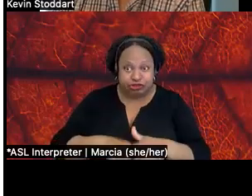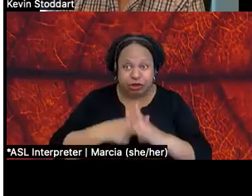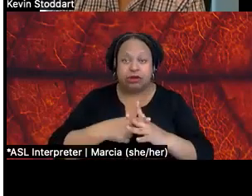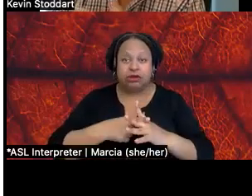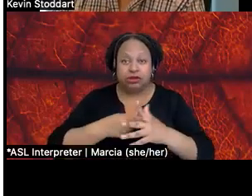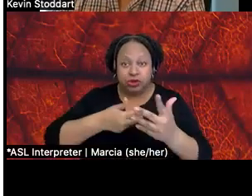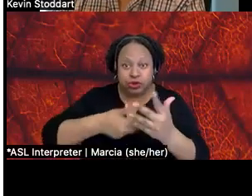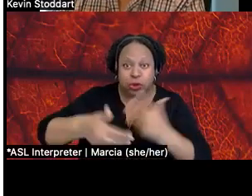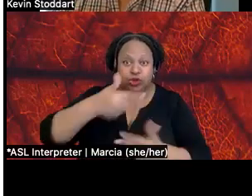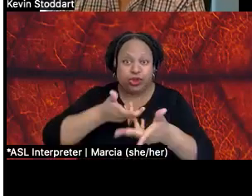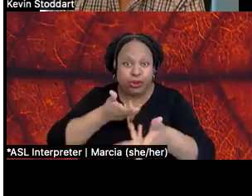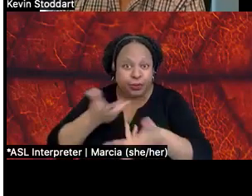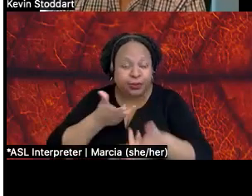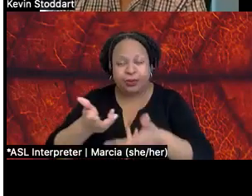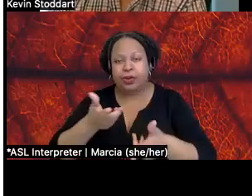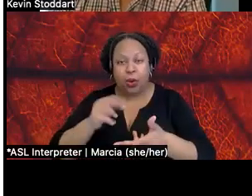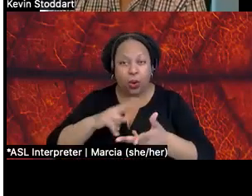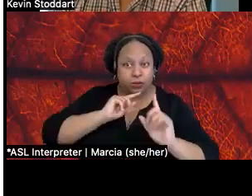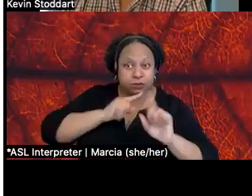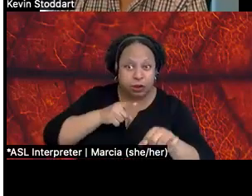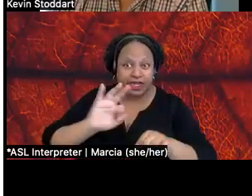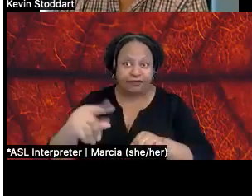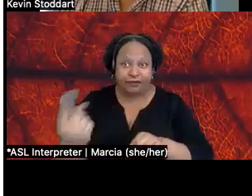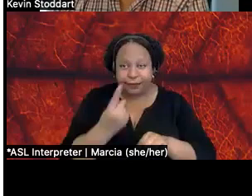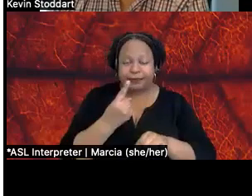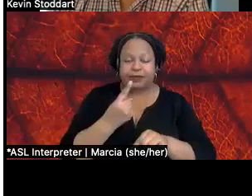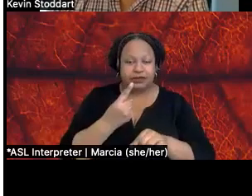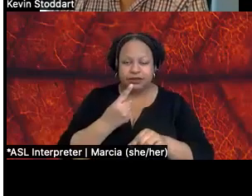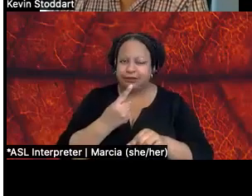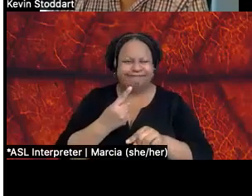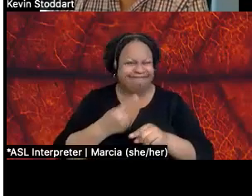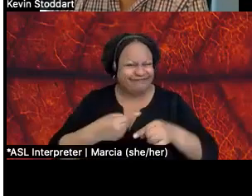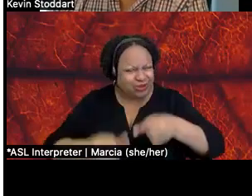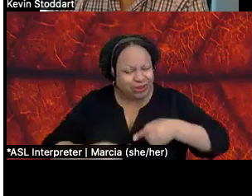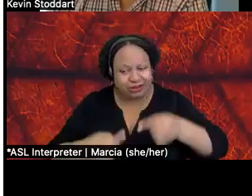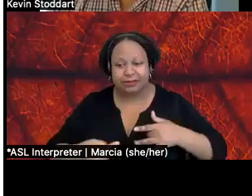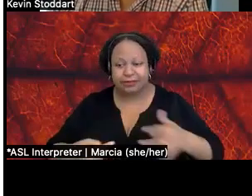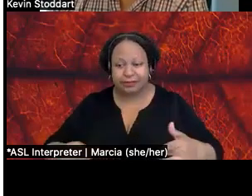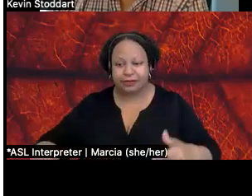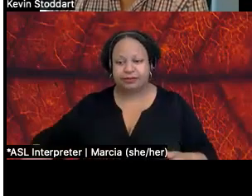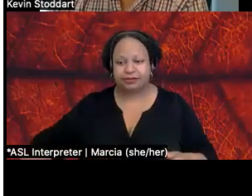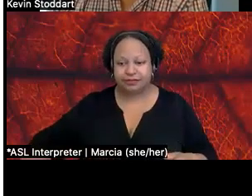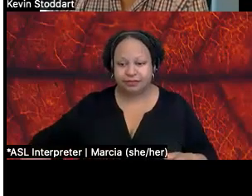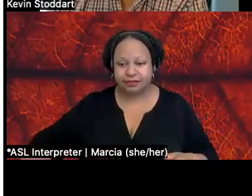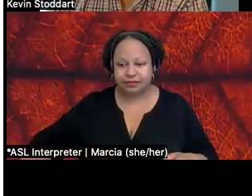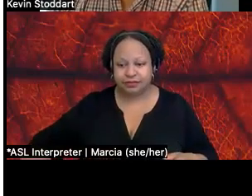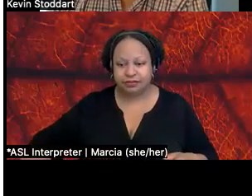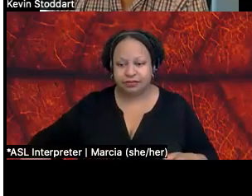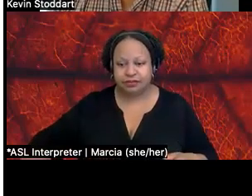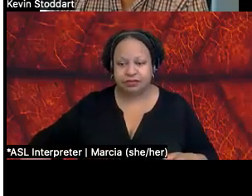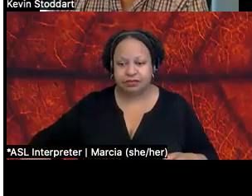We can begin thinking about how some of these characteristics might affect the students that we support.